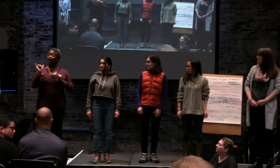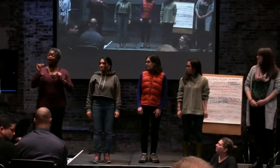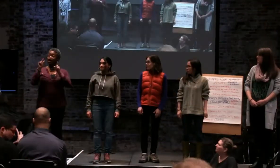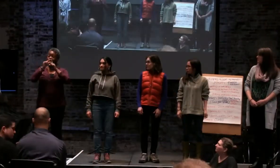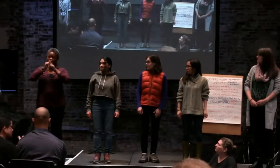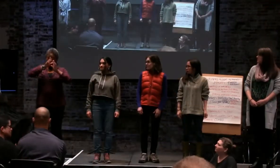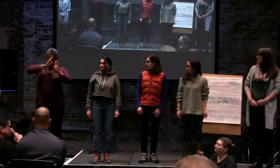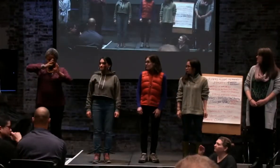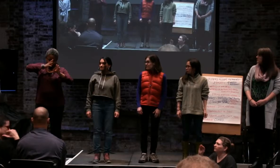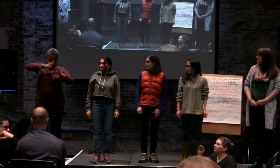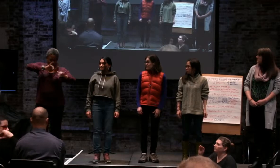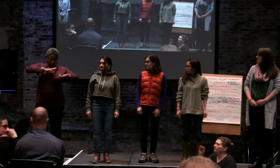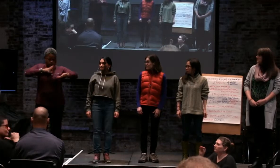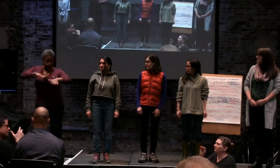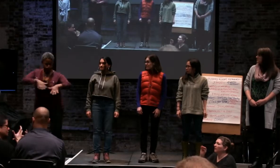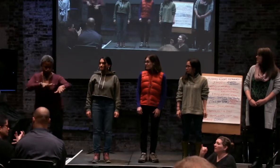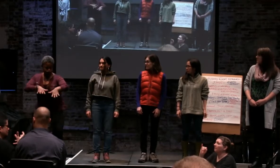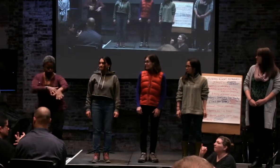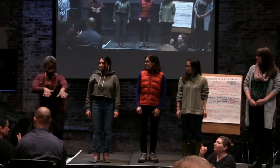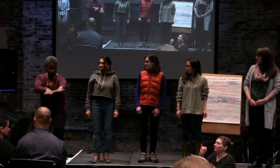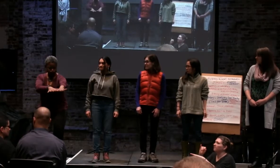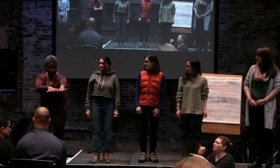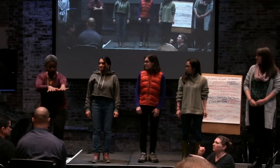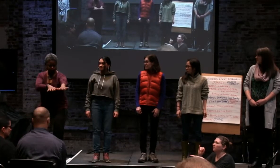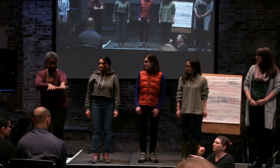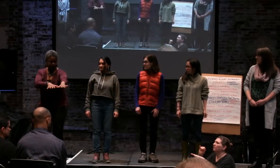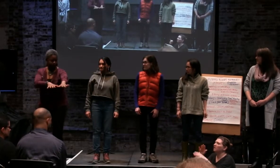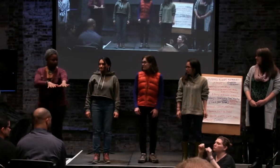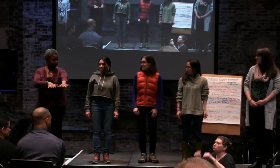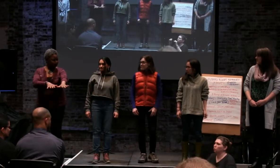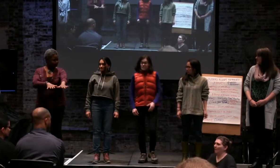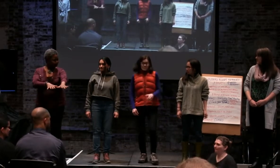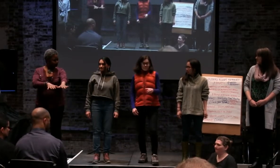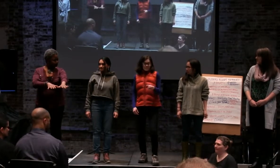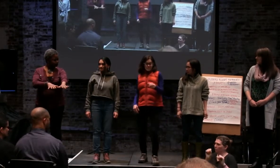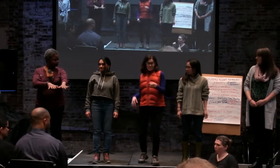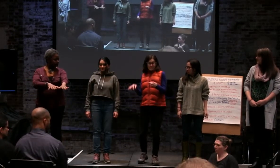There are many, many shows. The words stream, the words flow.